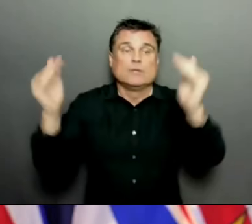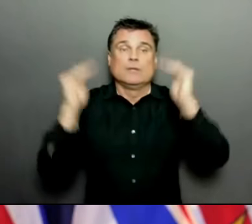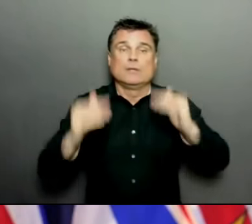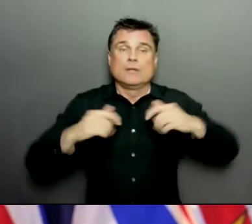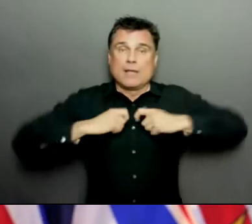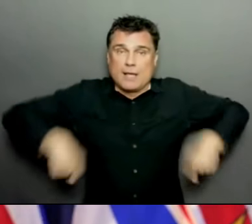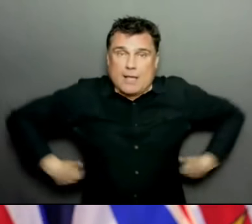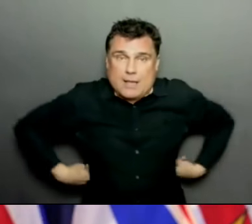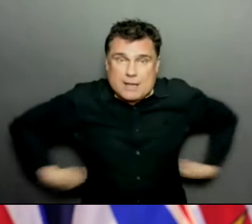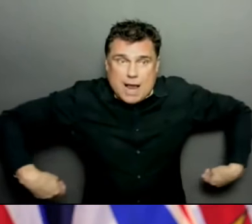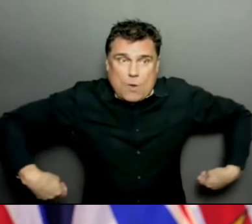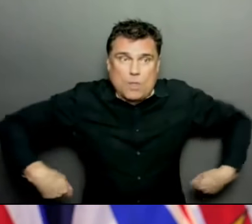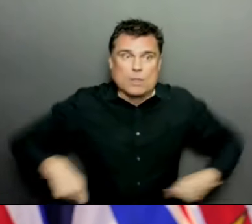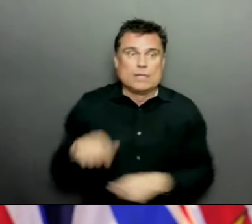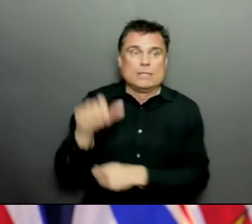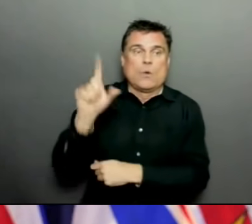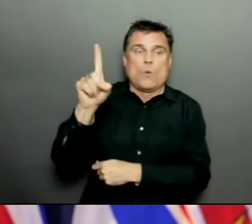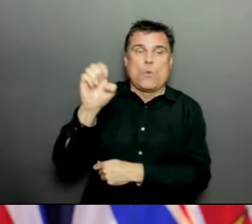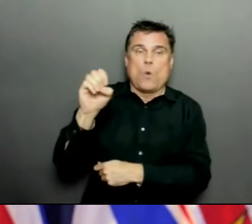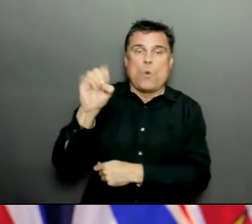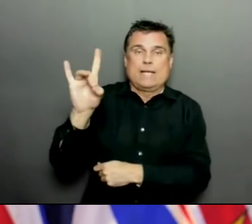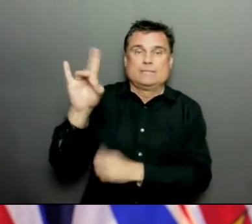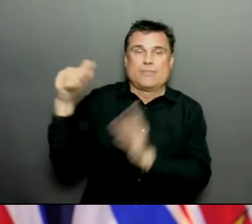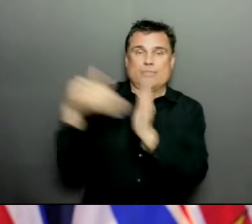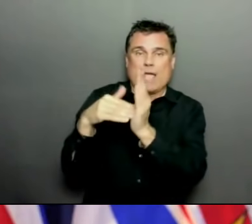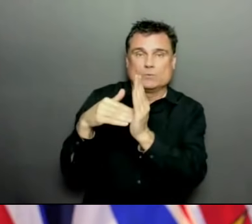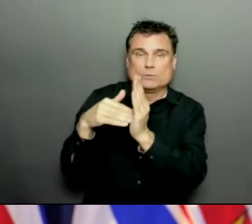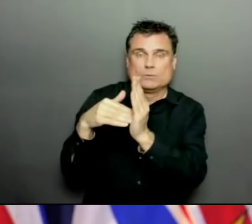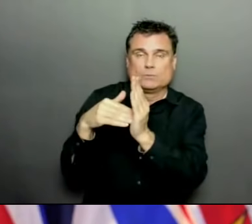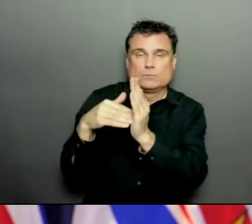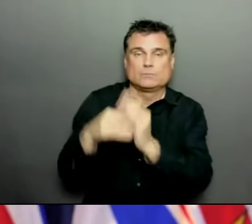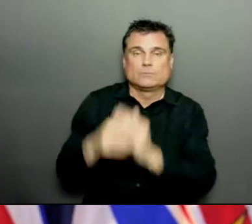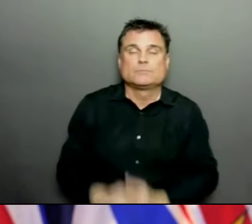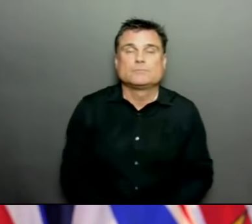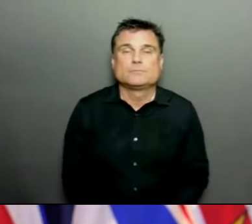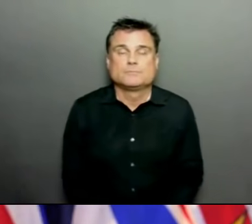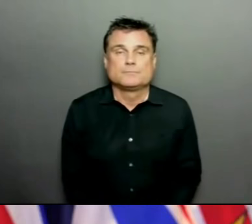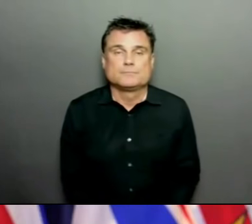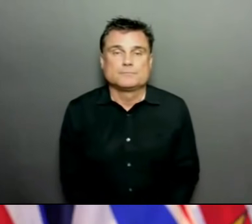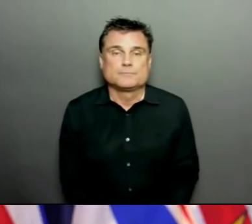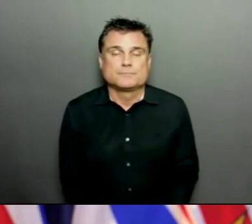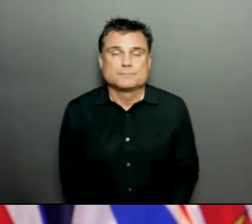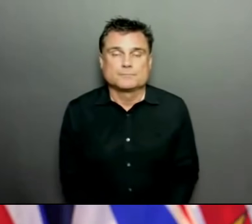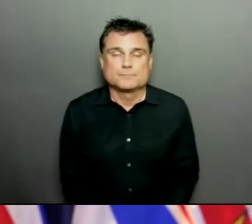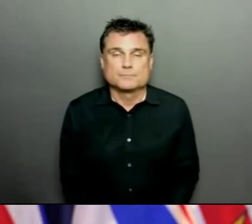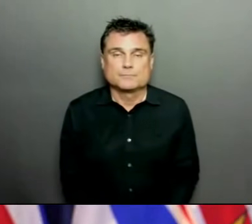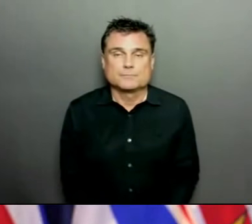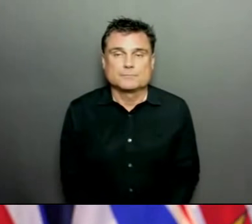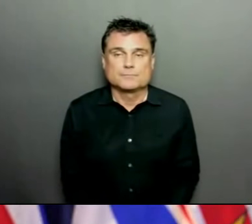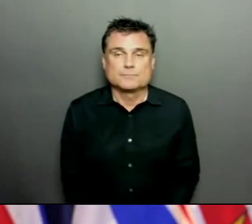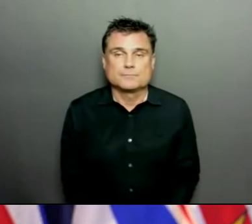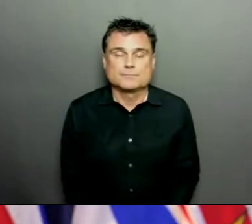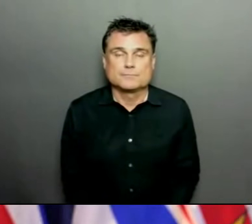In the immunization effort this past week, we also continue to have a very significant effort to deal with influenza